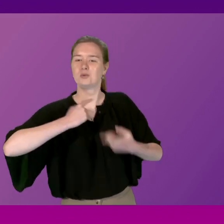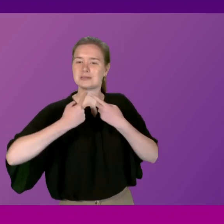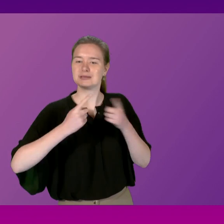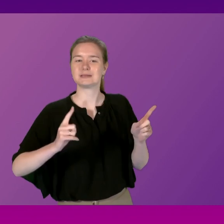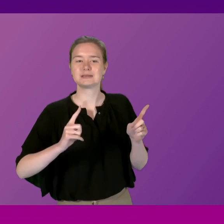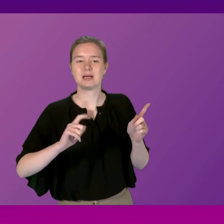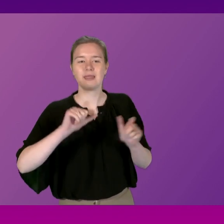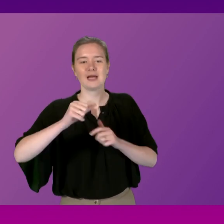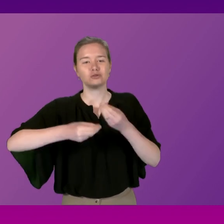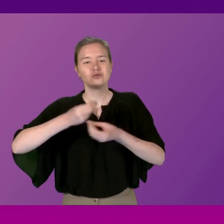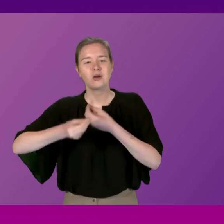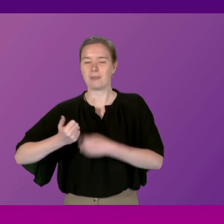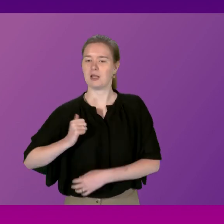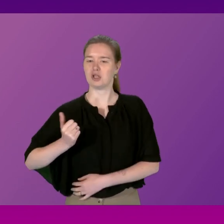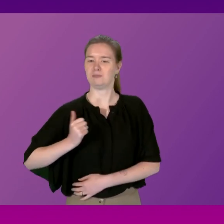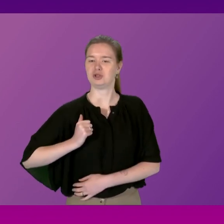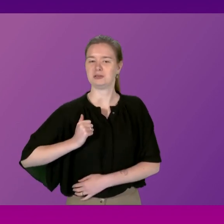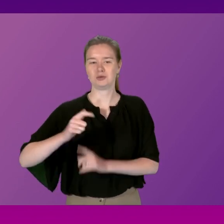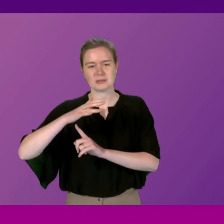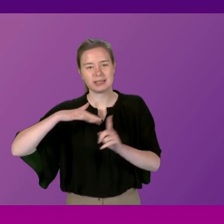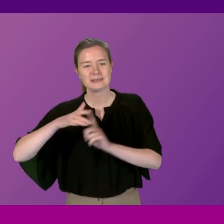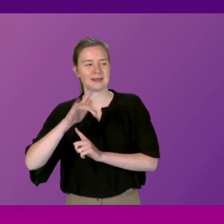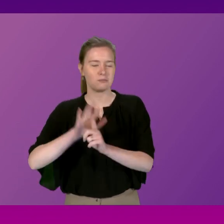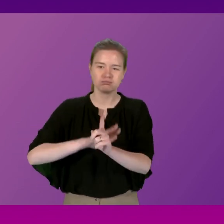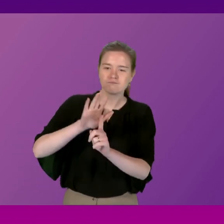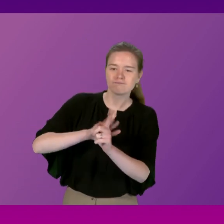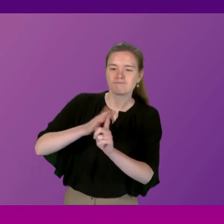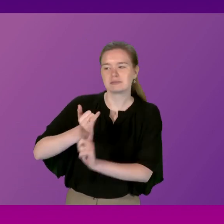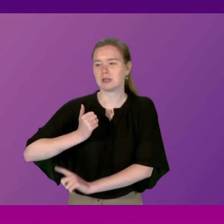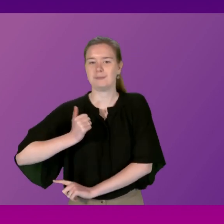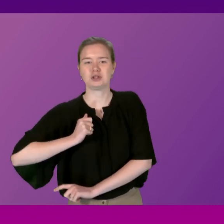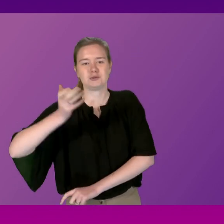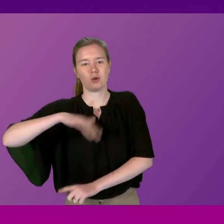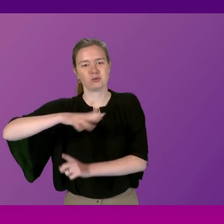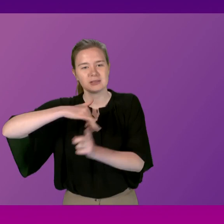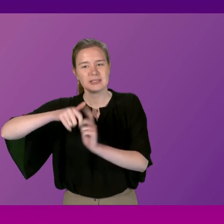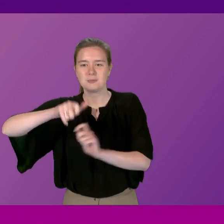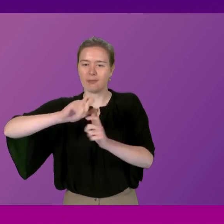to describe the patronising assumptions that society makes about people with disabilities.